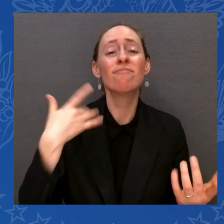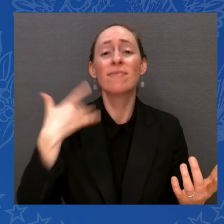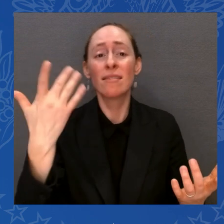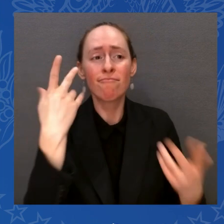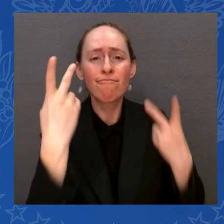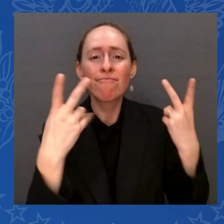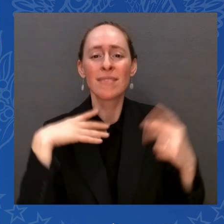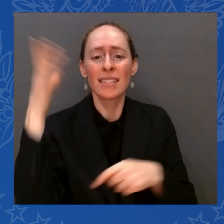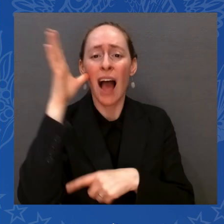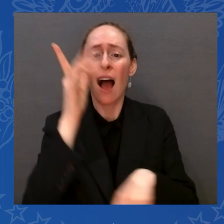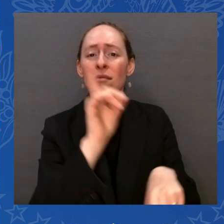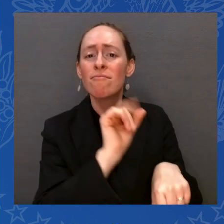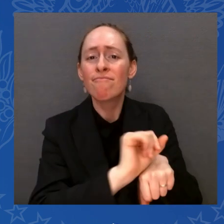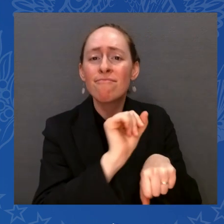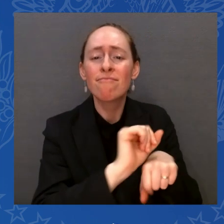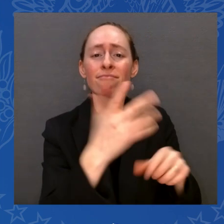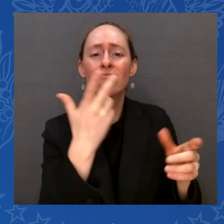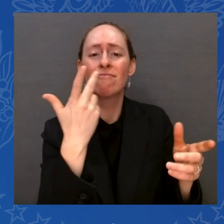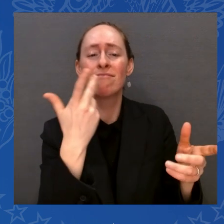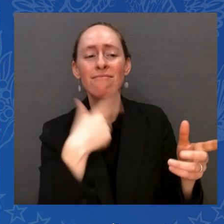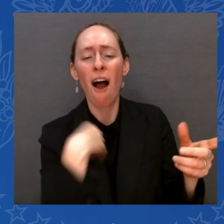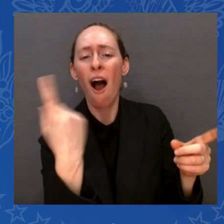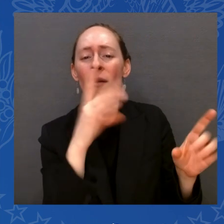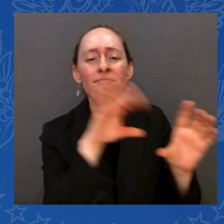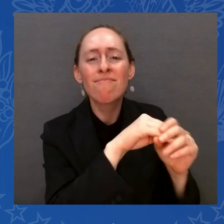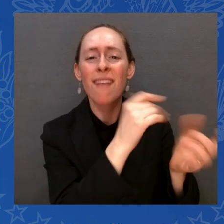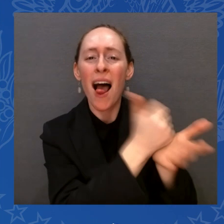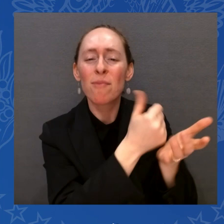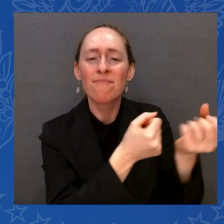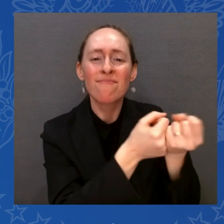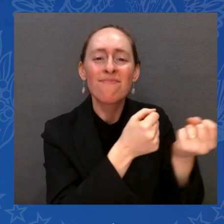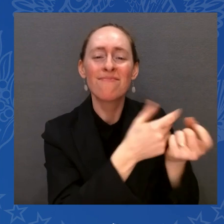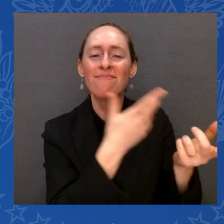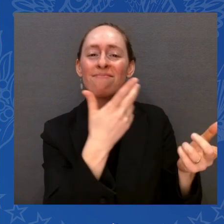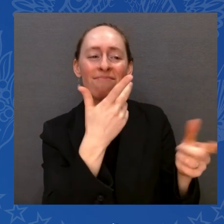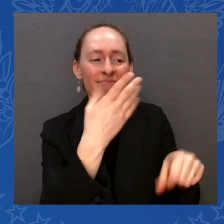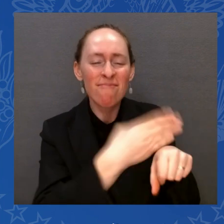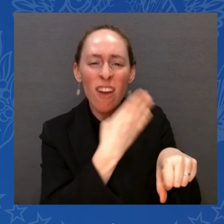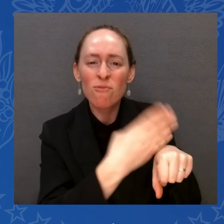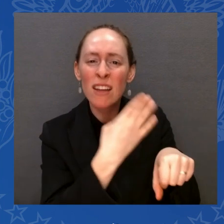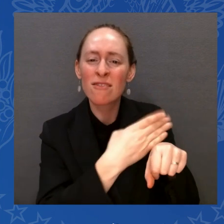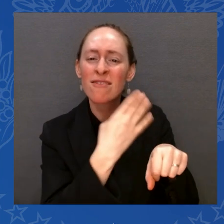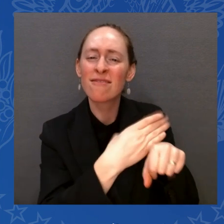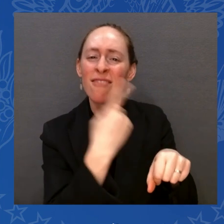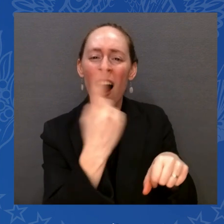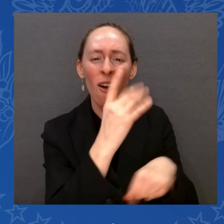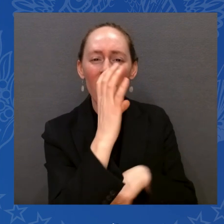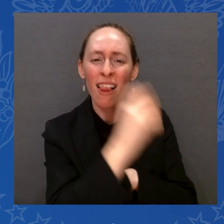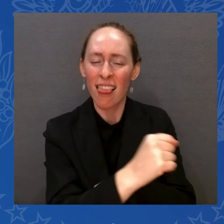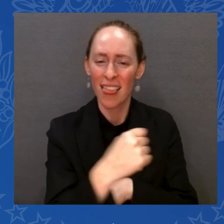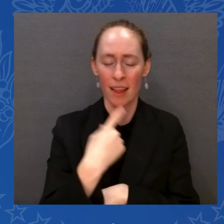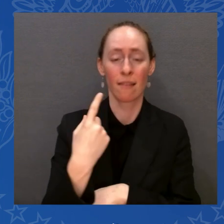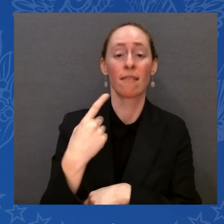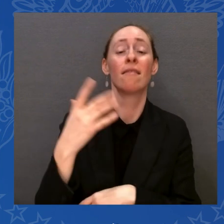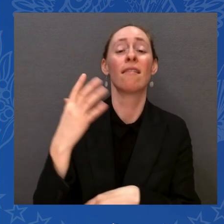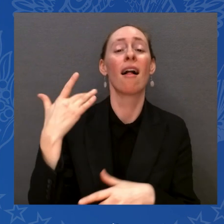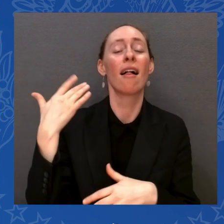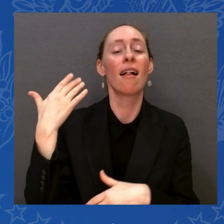After a couple of semesters of college playing ice hockey in track and field, I decided that college wasn't offering what I wanted to do with my life.